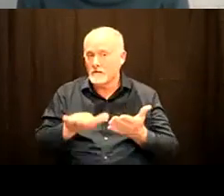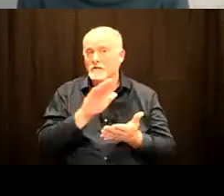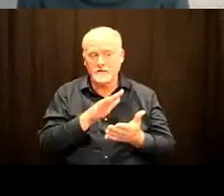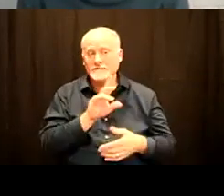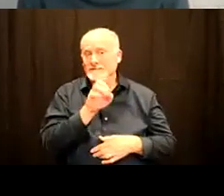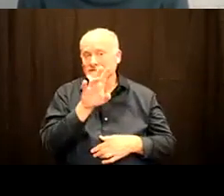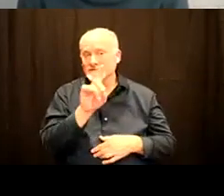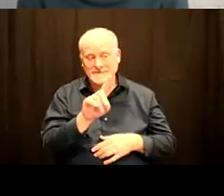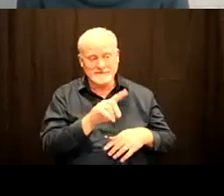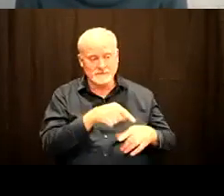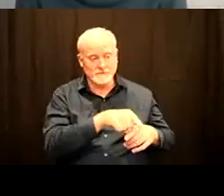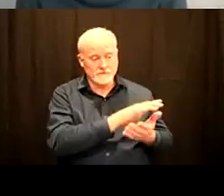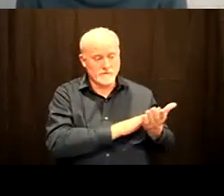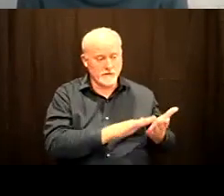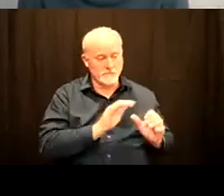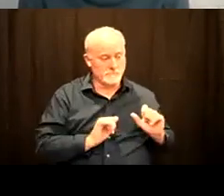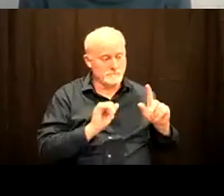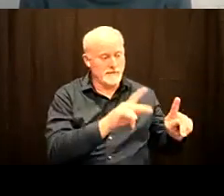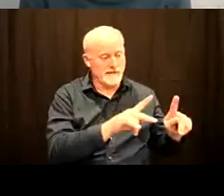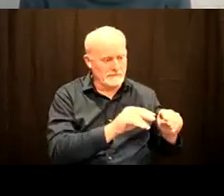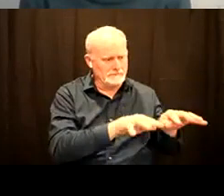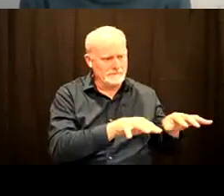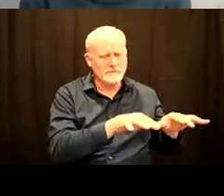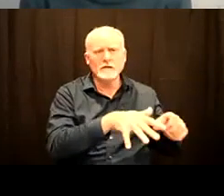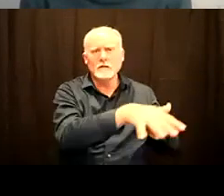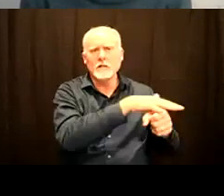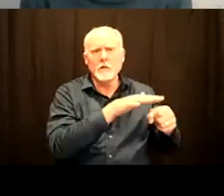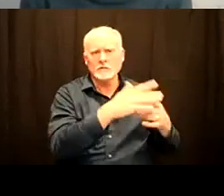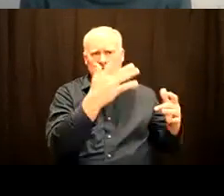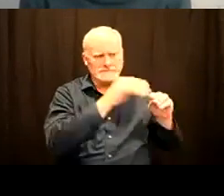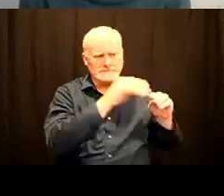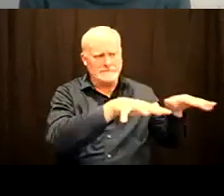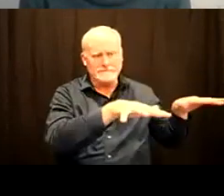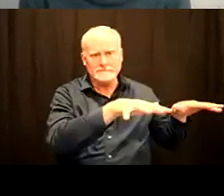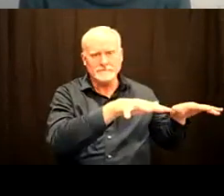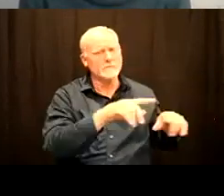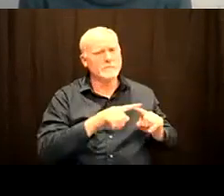universities into the general population but we did not observe that here in alabama